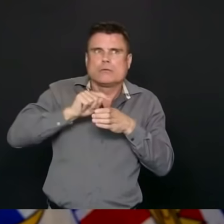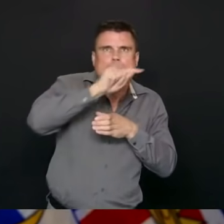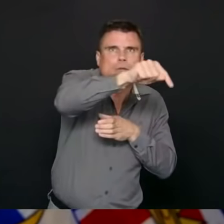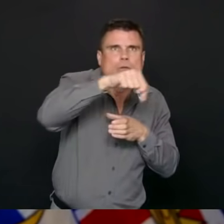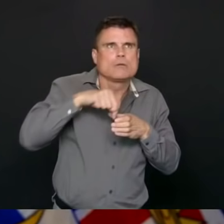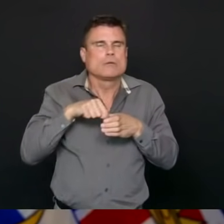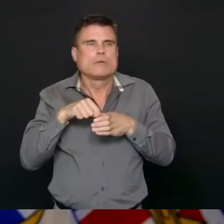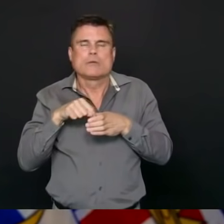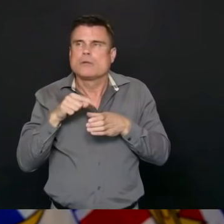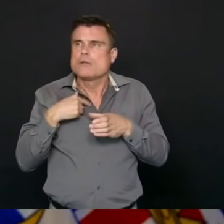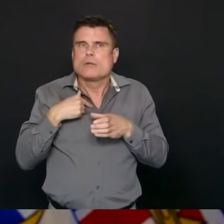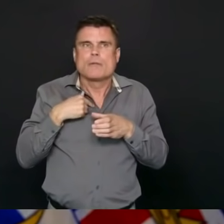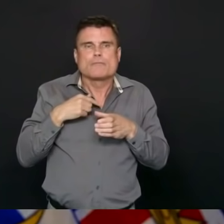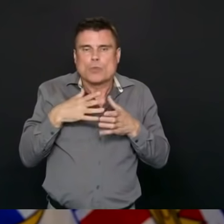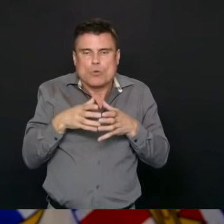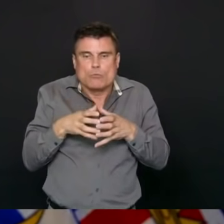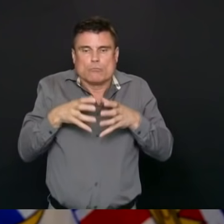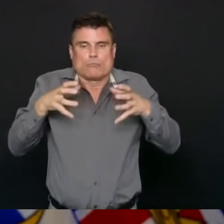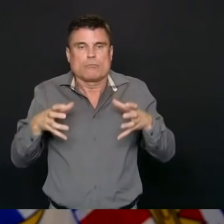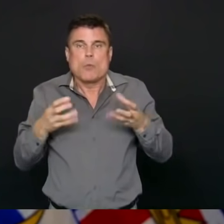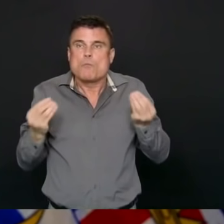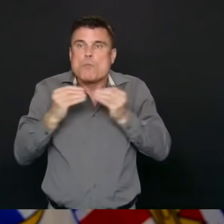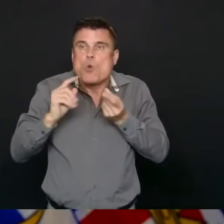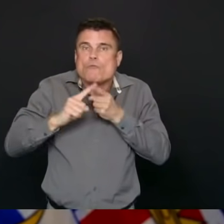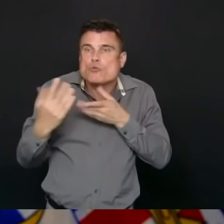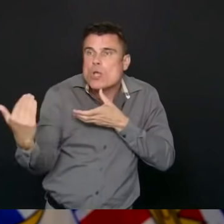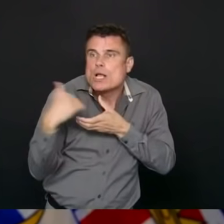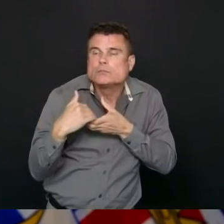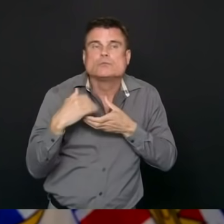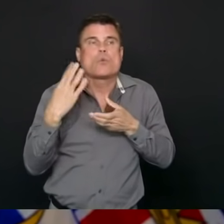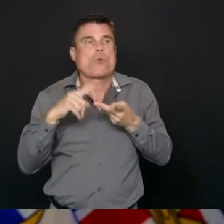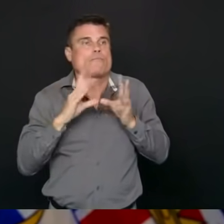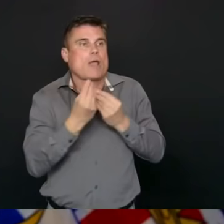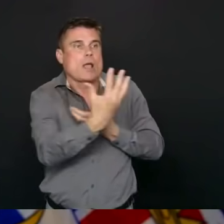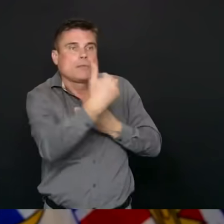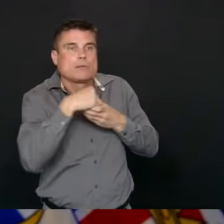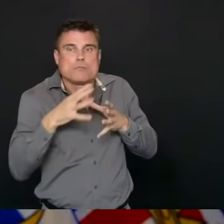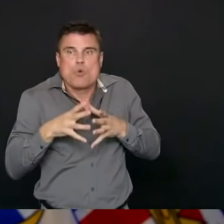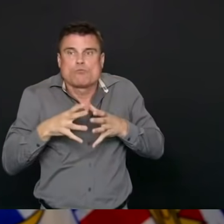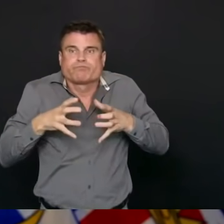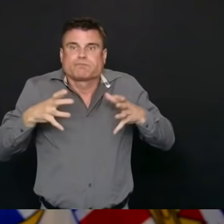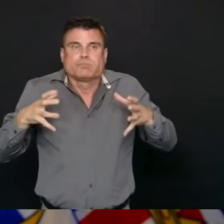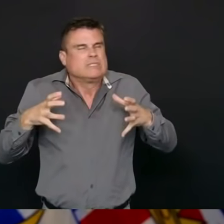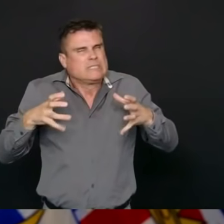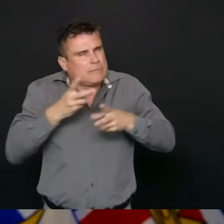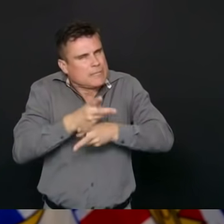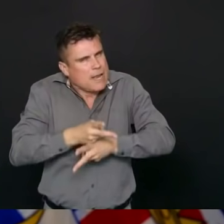we can get on with those social connections and the economic engines we need to keep going.